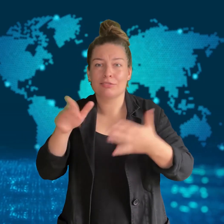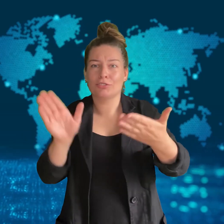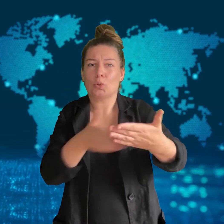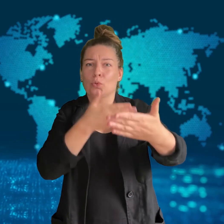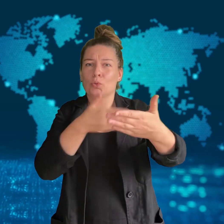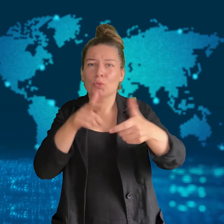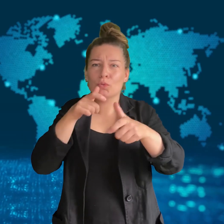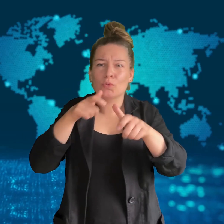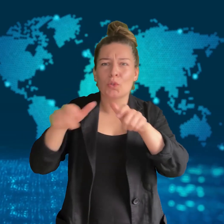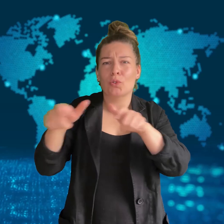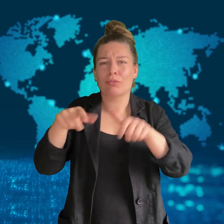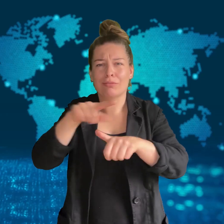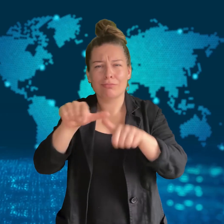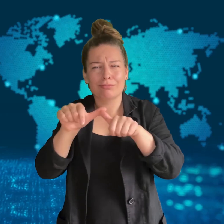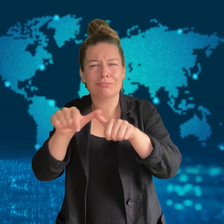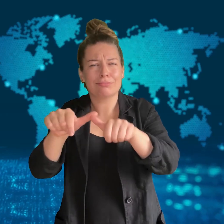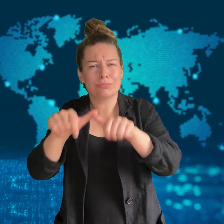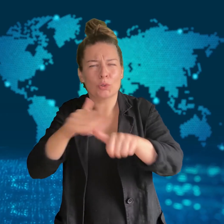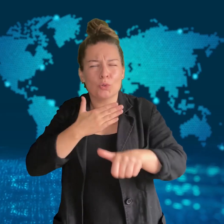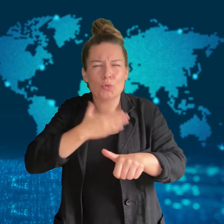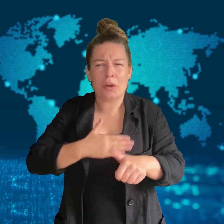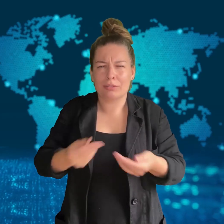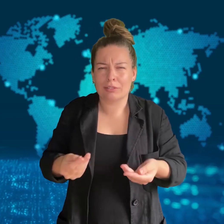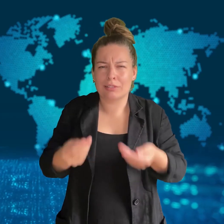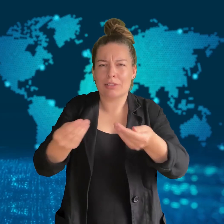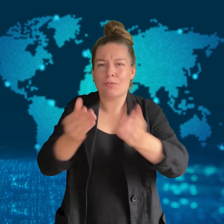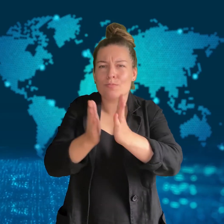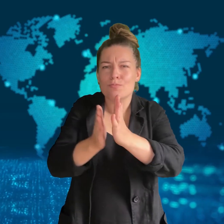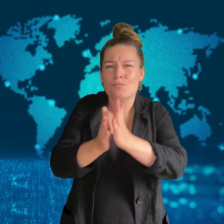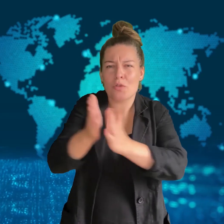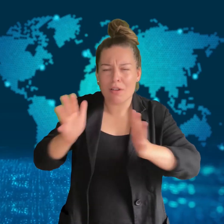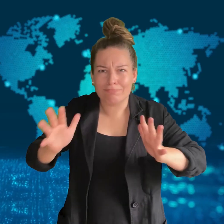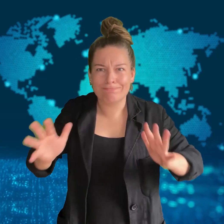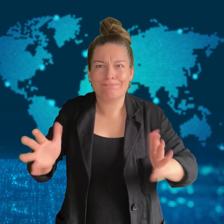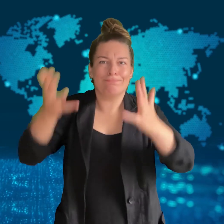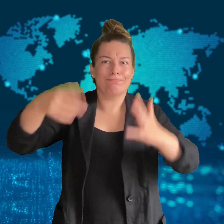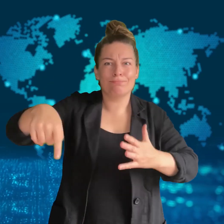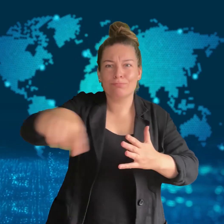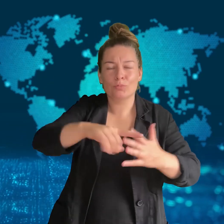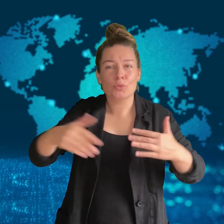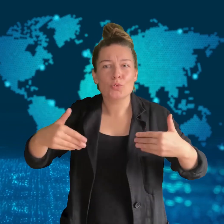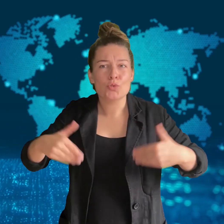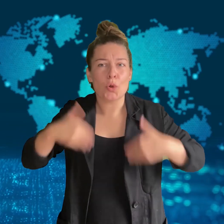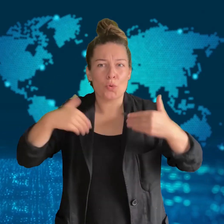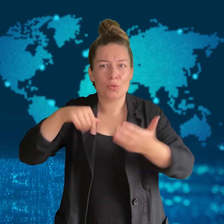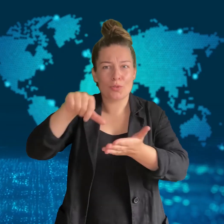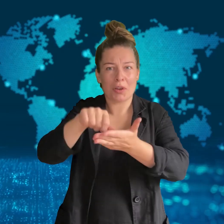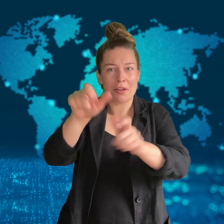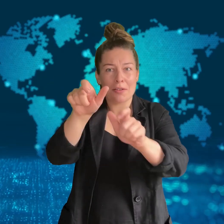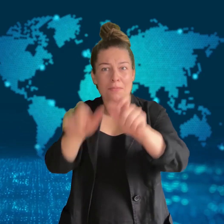The words and lyrics of the song continued with reasons shared